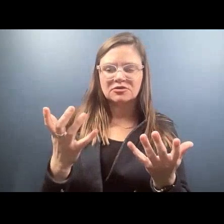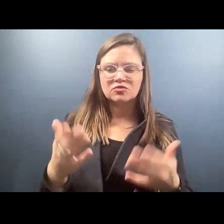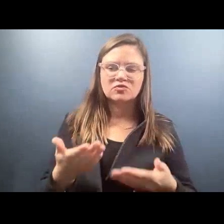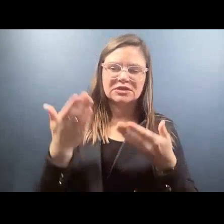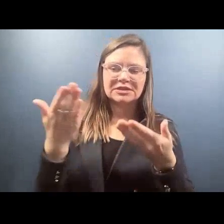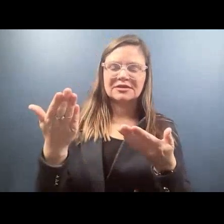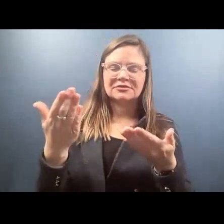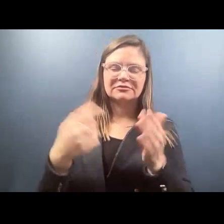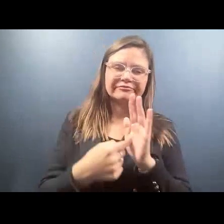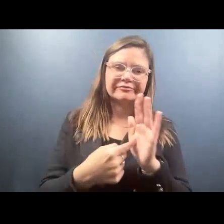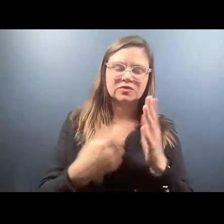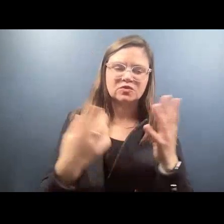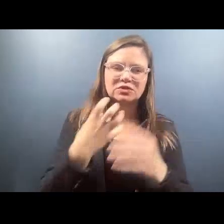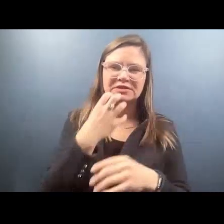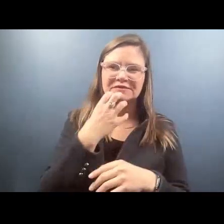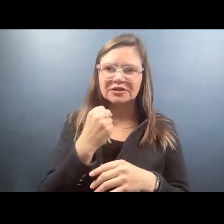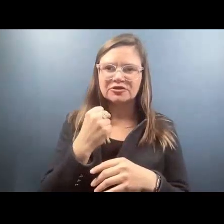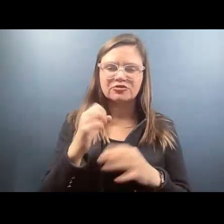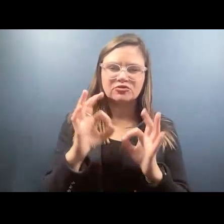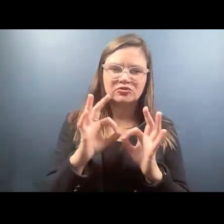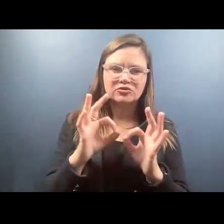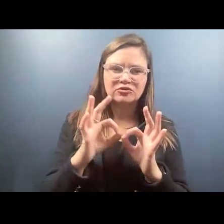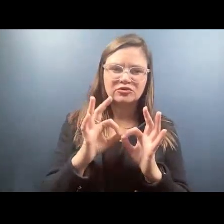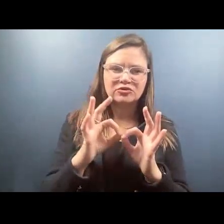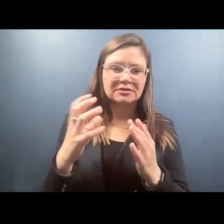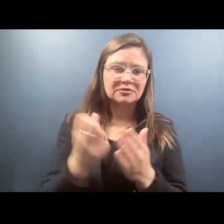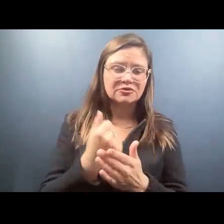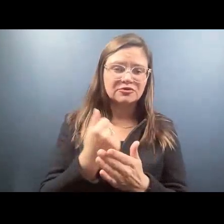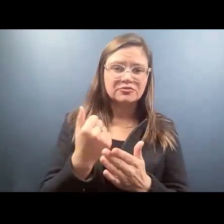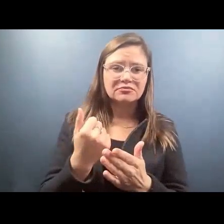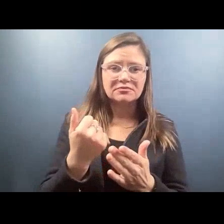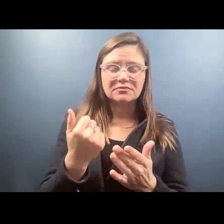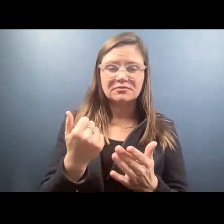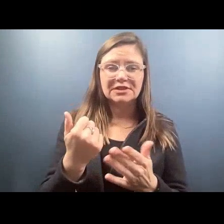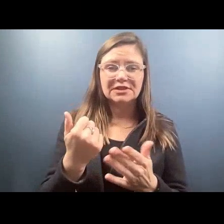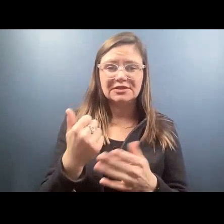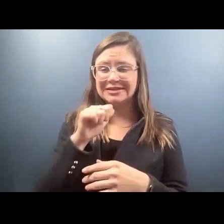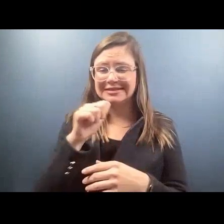What's the value proposition of that of that opportunity. And nor we didn't really know what each other was doing.